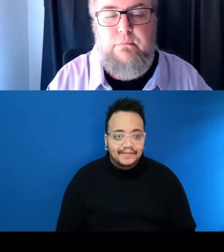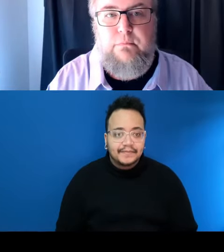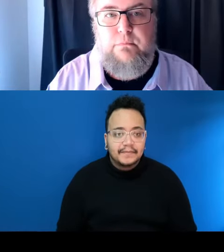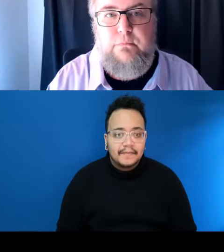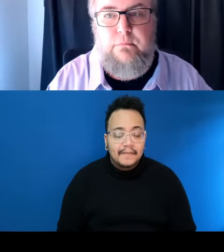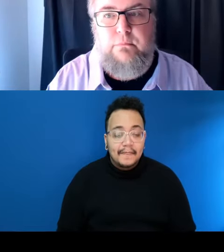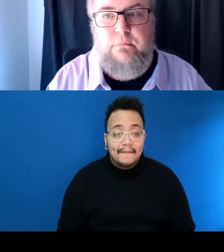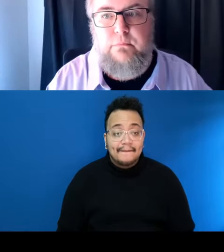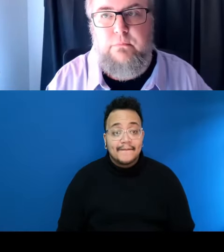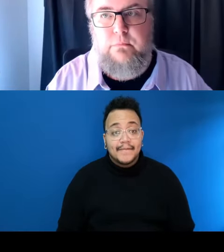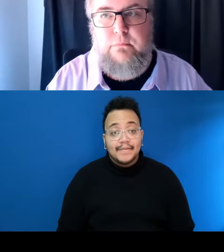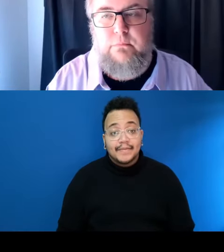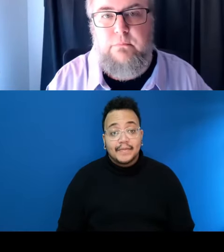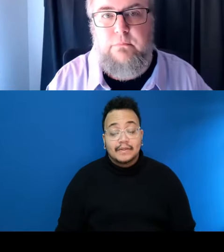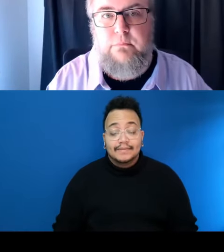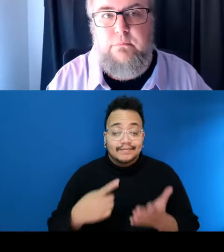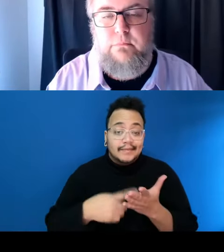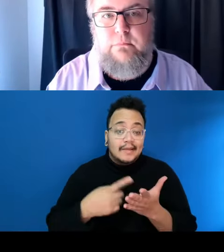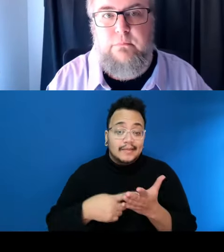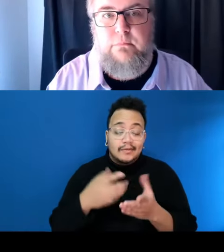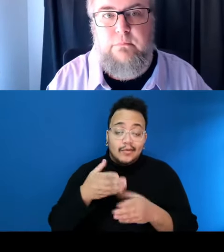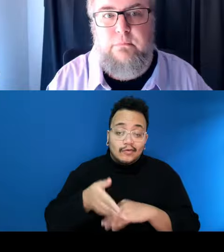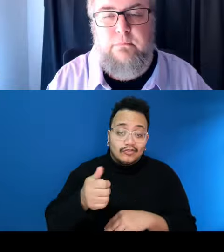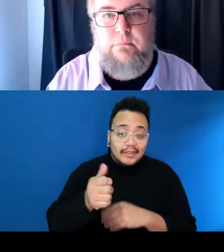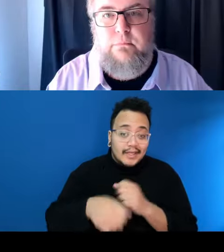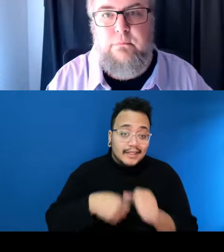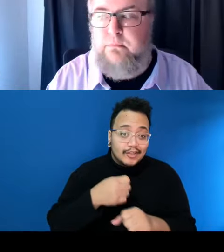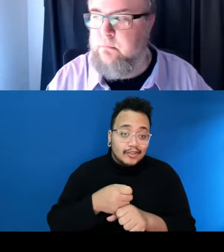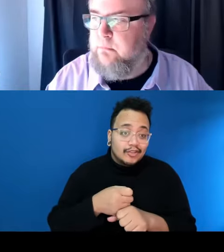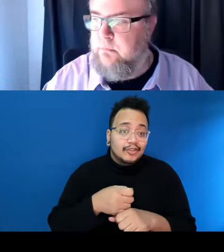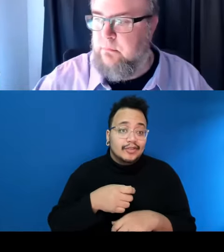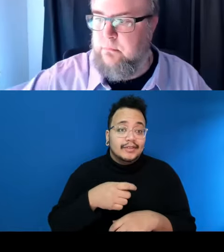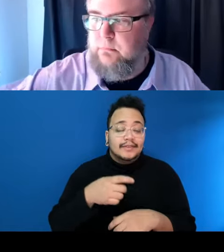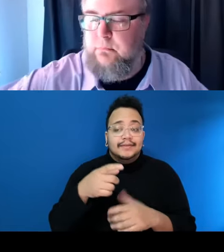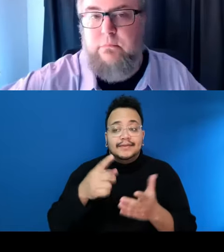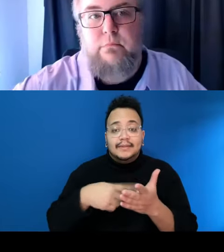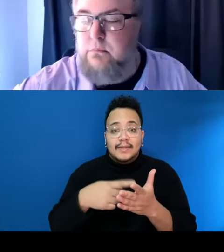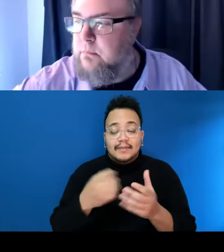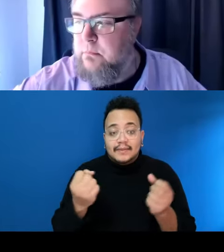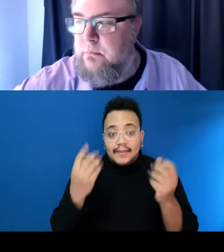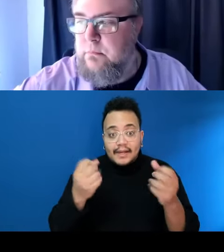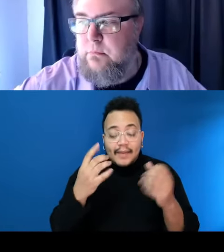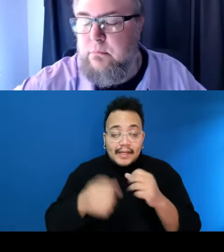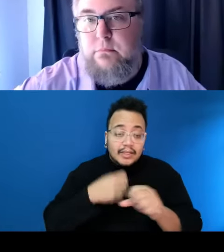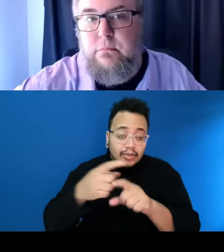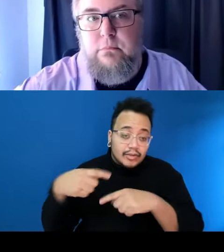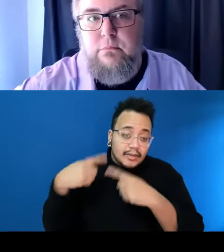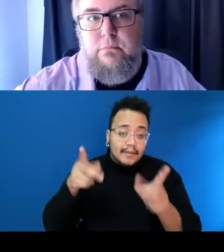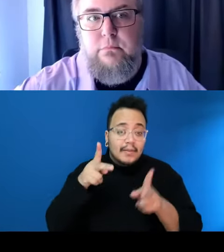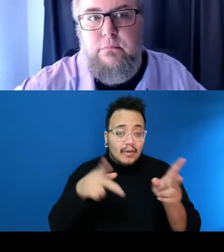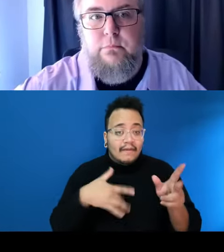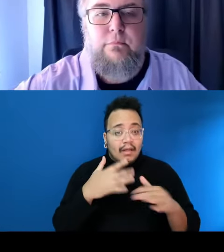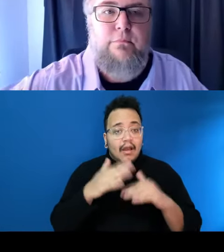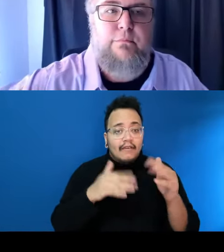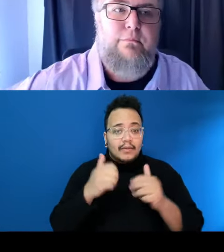It takes years, sometimes decades, sometimes a lifetime before people can actually come out and talk about this. Sam is somebody who is willing to get up